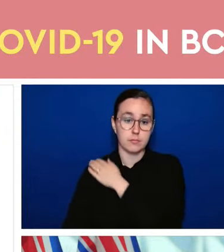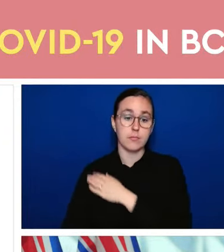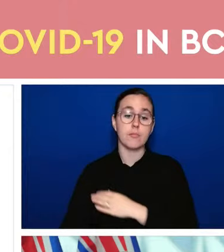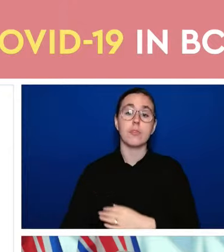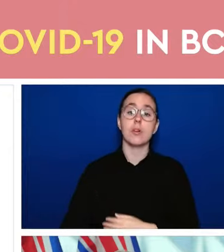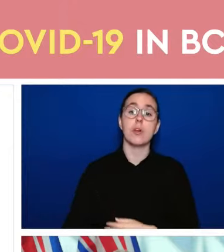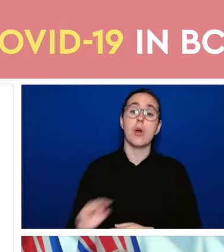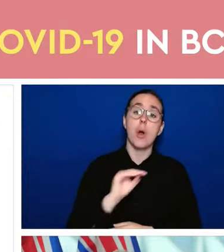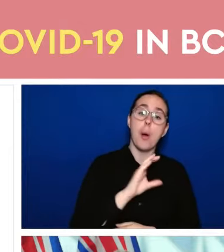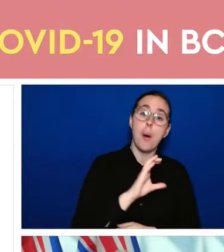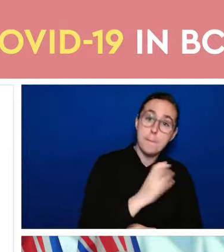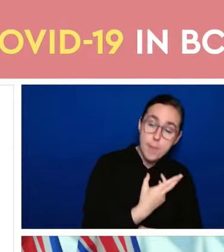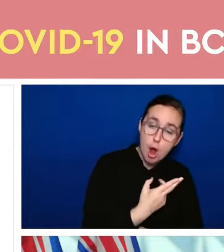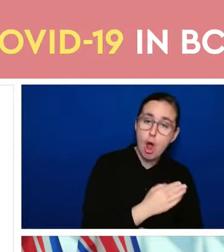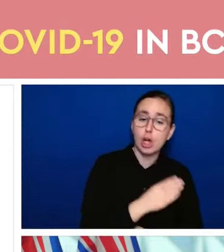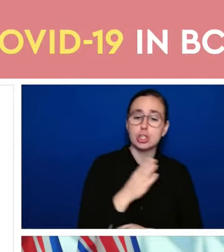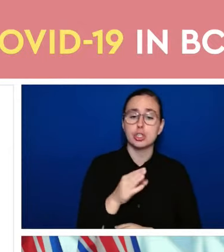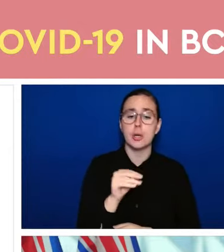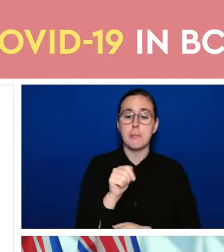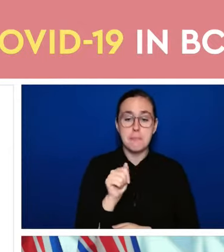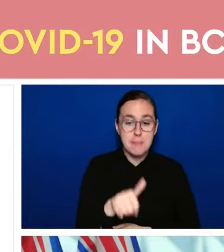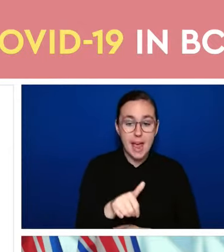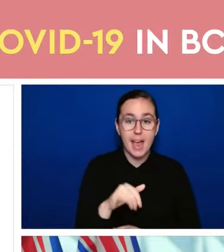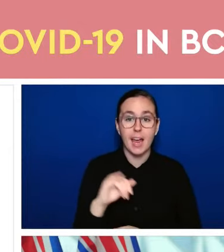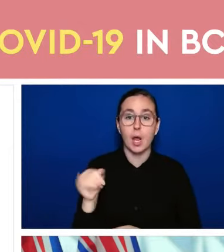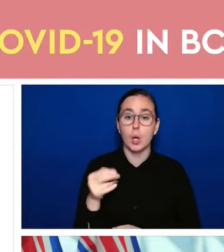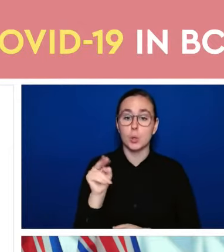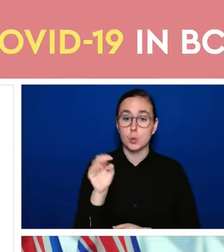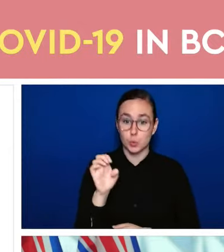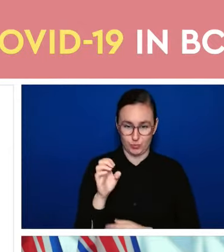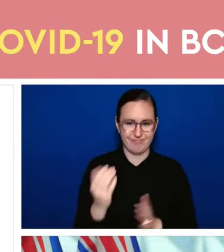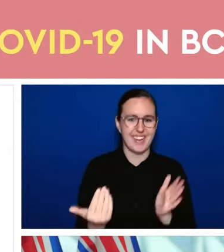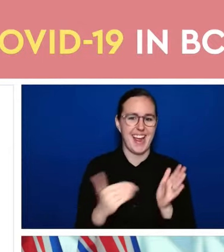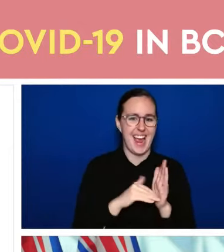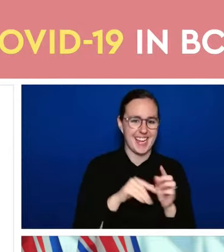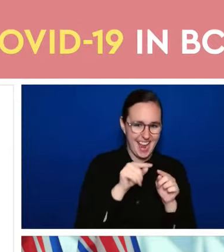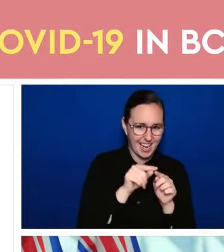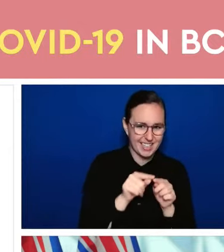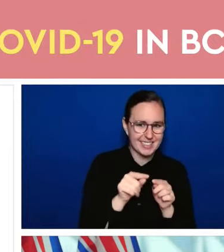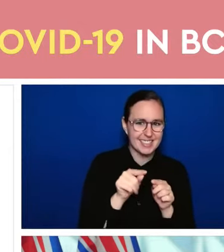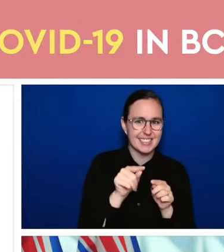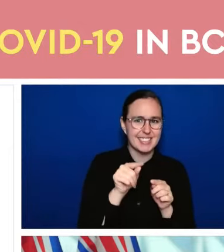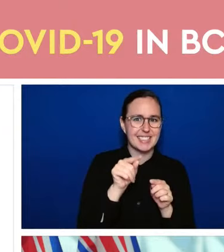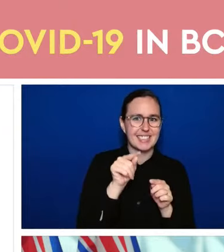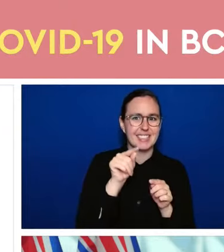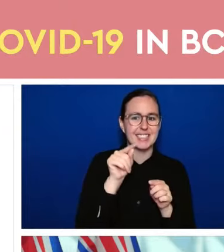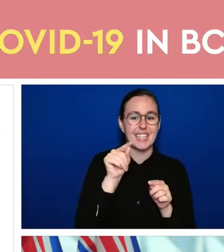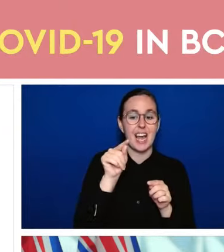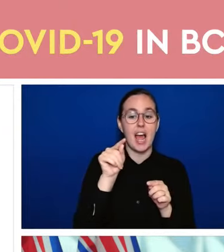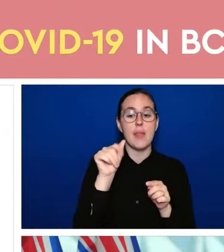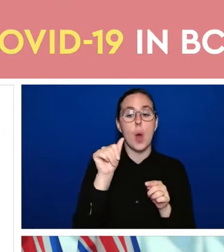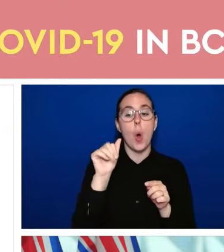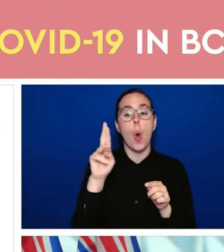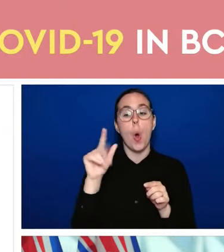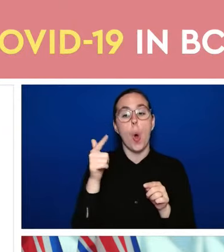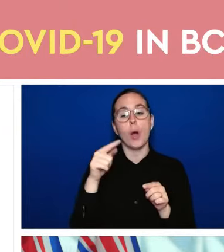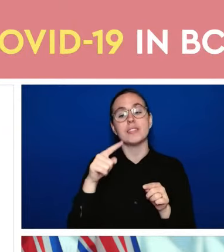June. Glasses on so I can actually see how. A member ni